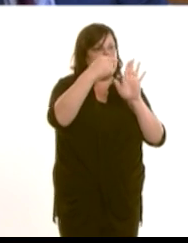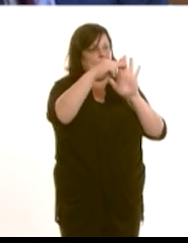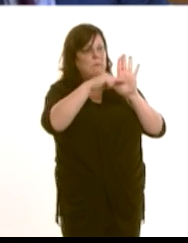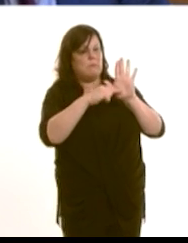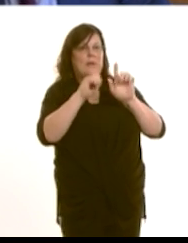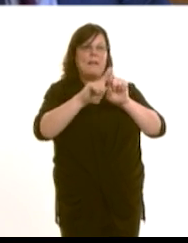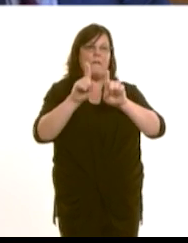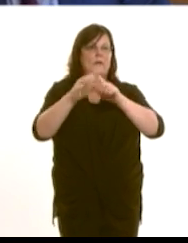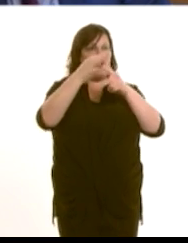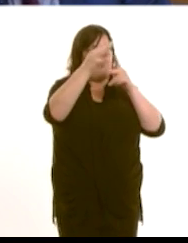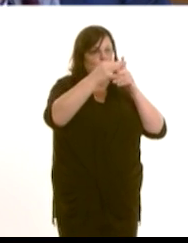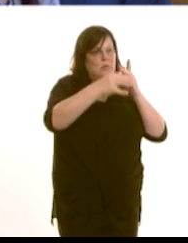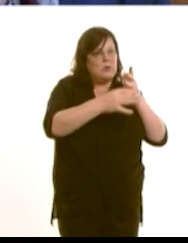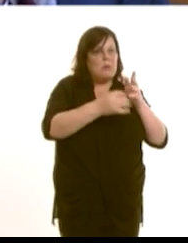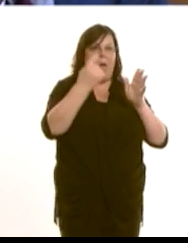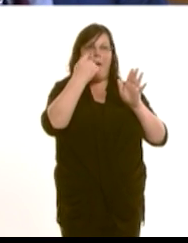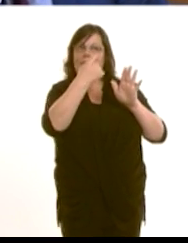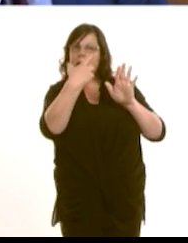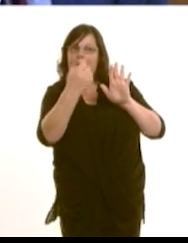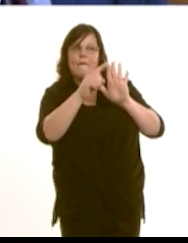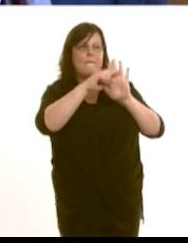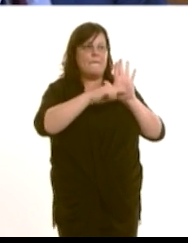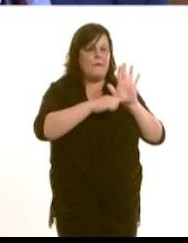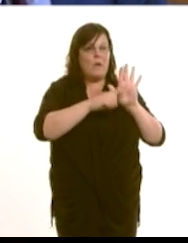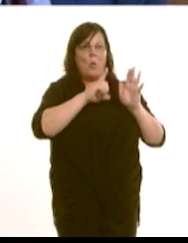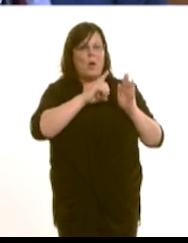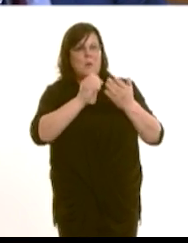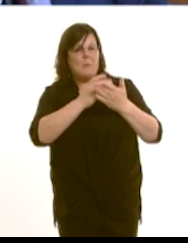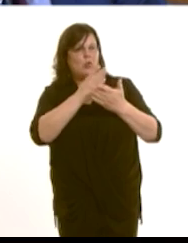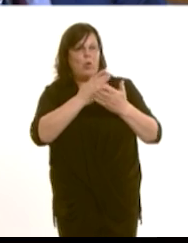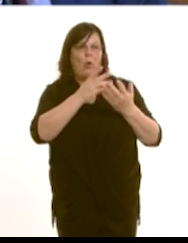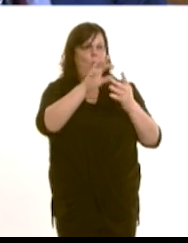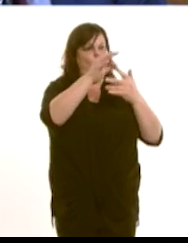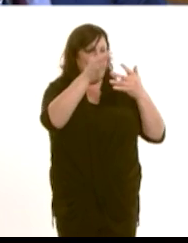understand that we wanted to make sure that all the options were properly examined.